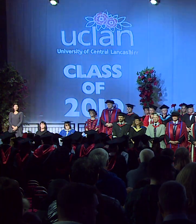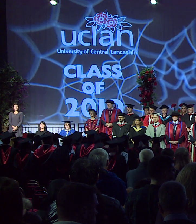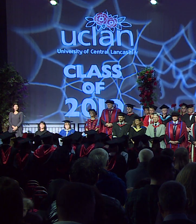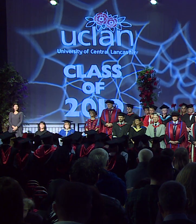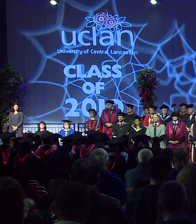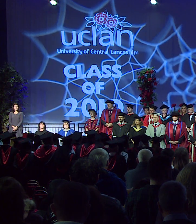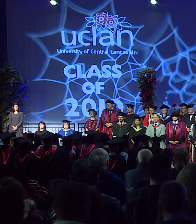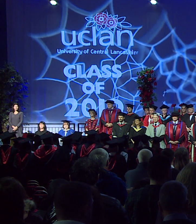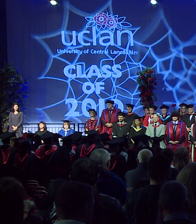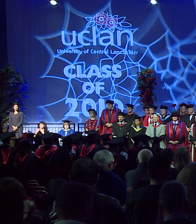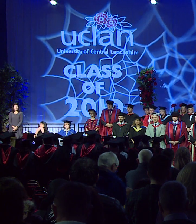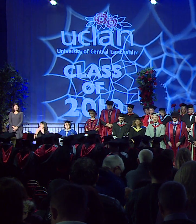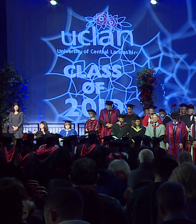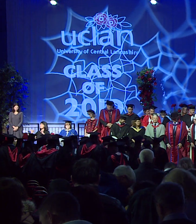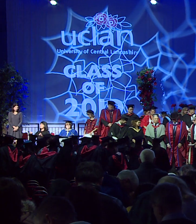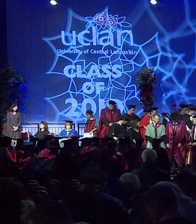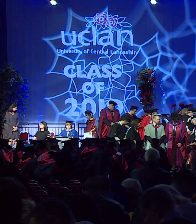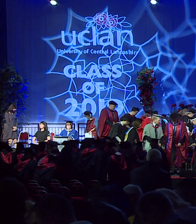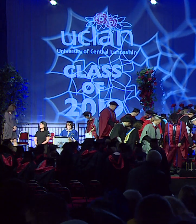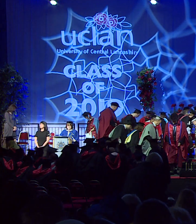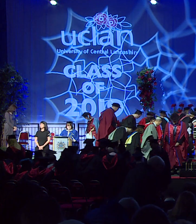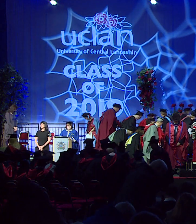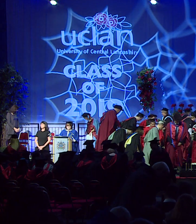please be seated